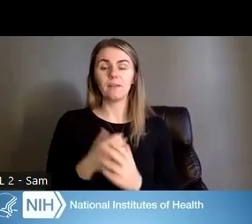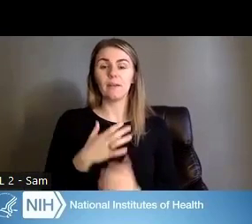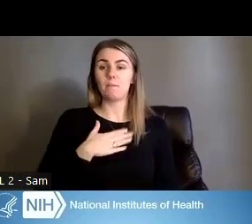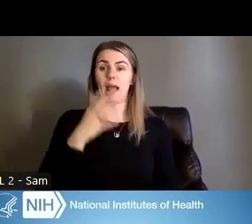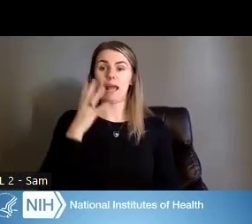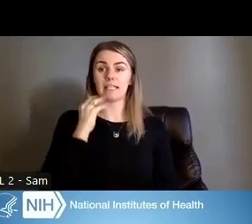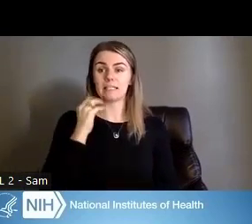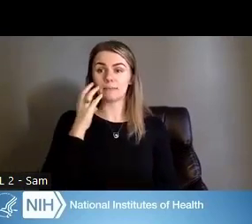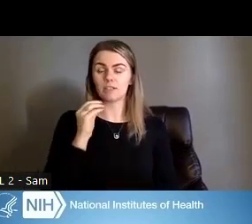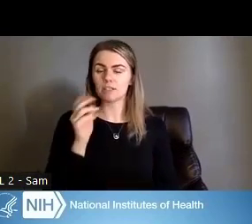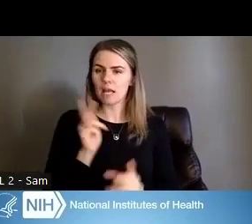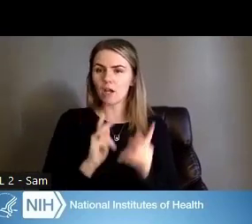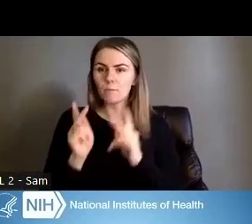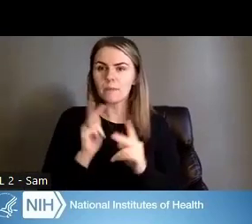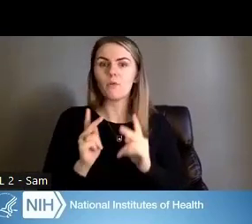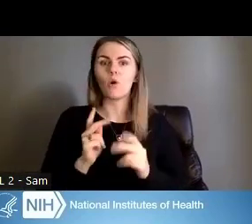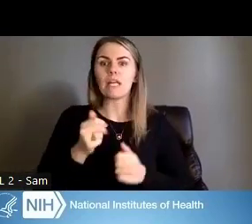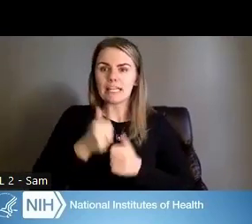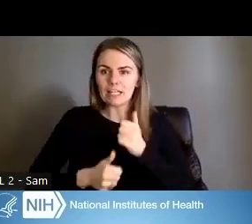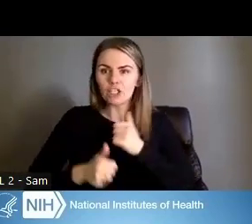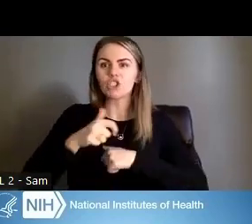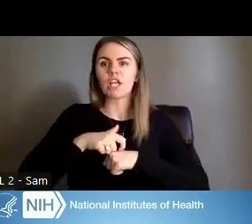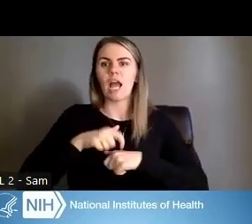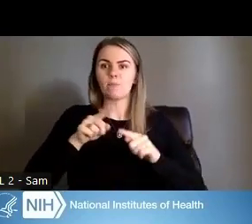tend to be less successful than the ones who take the time to reflect